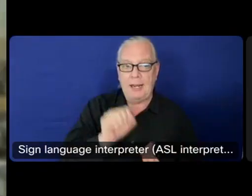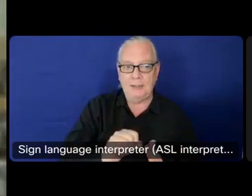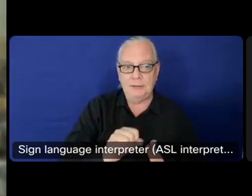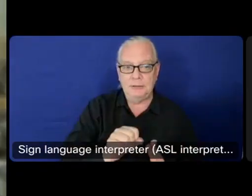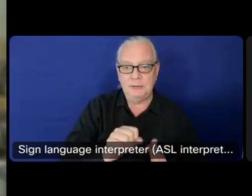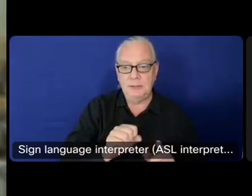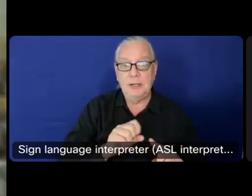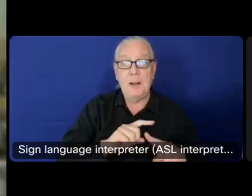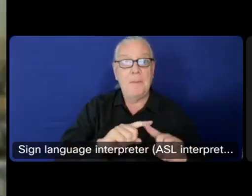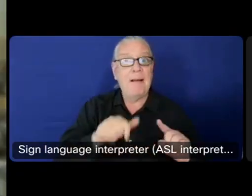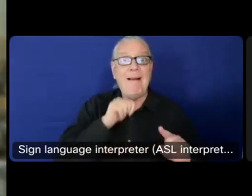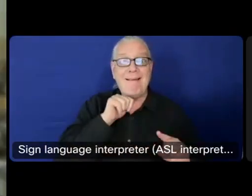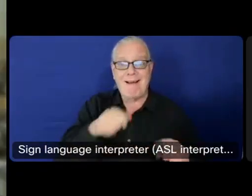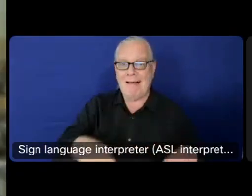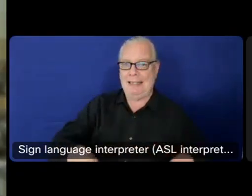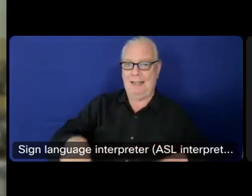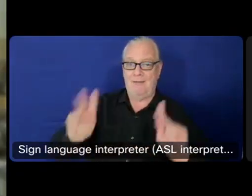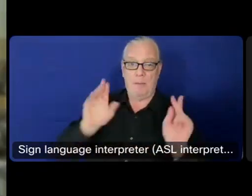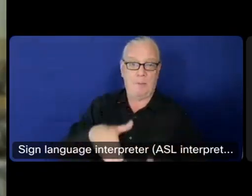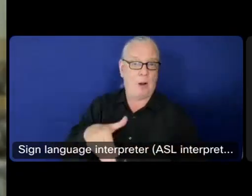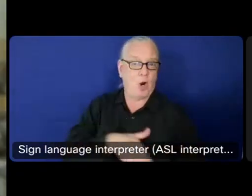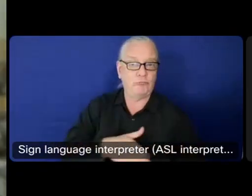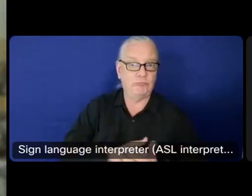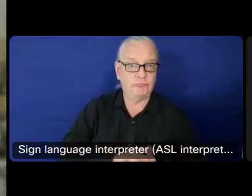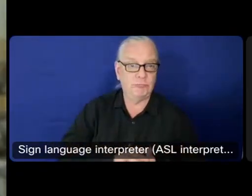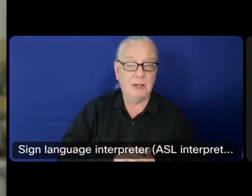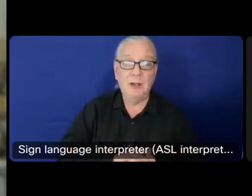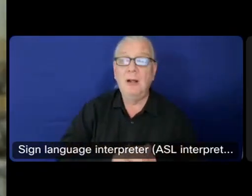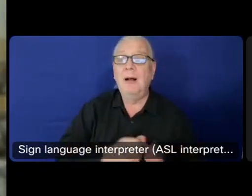power. When you are living with HIV, there are so many ways in